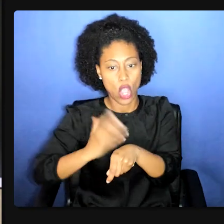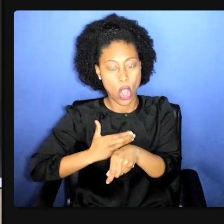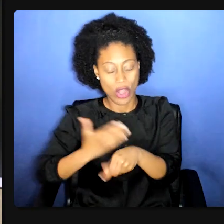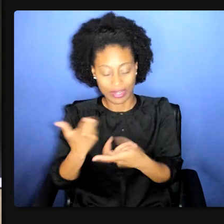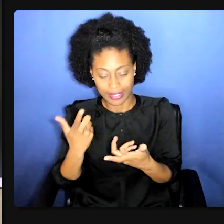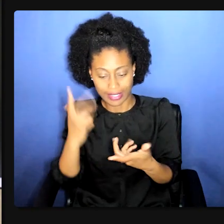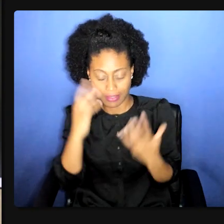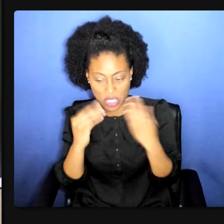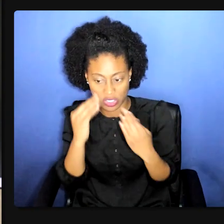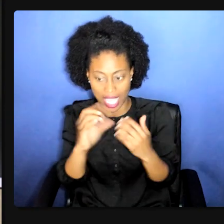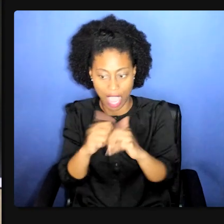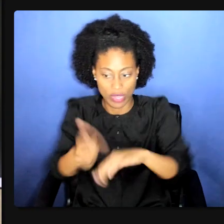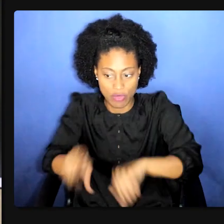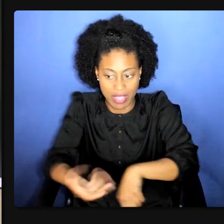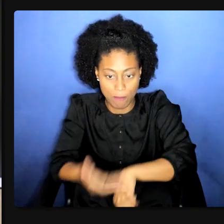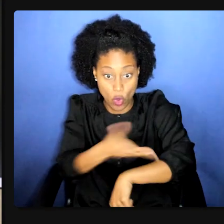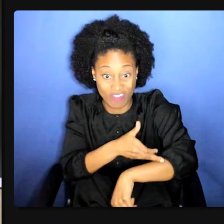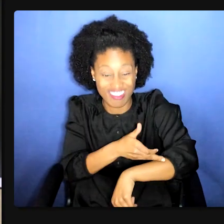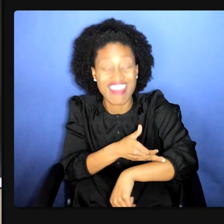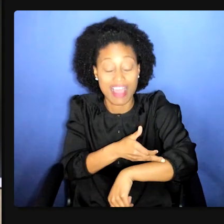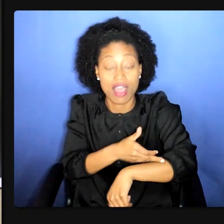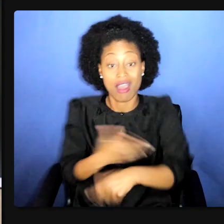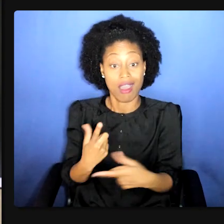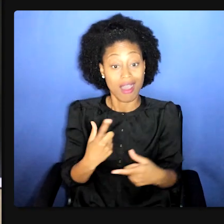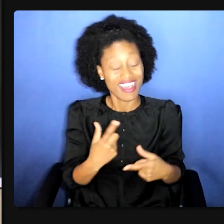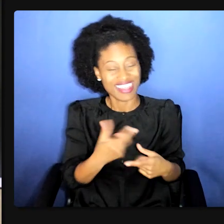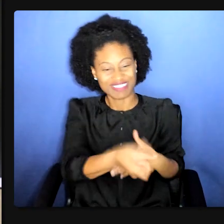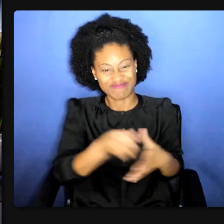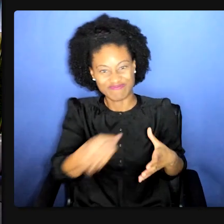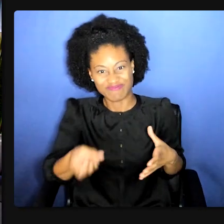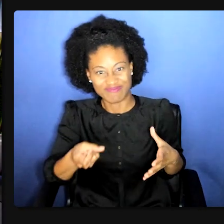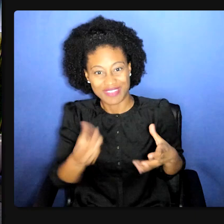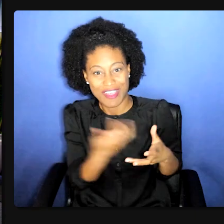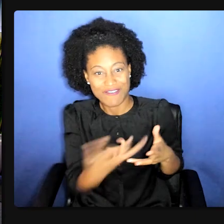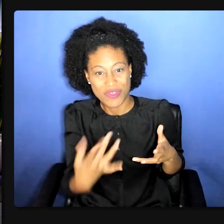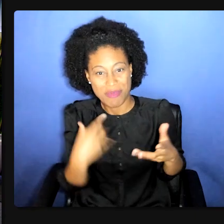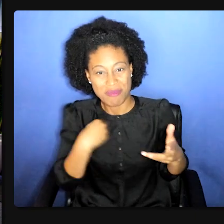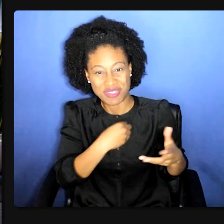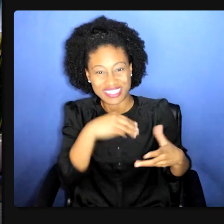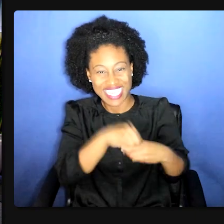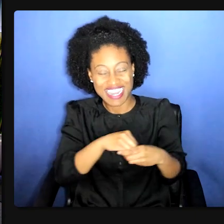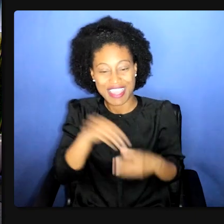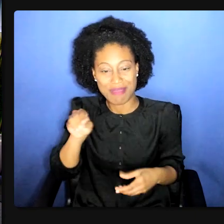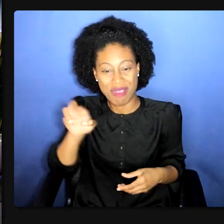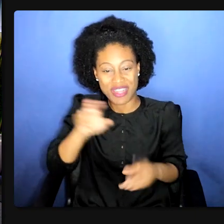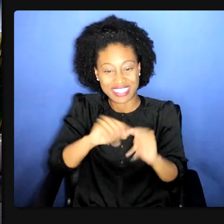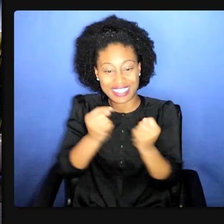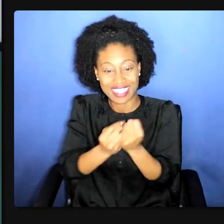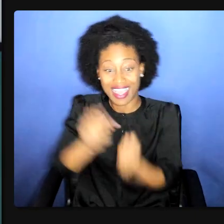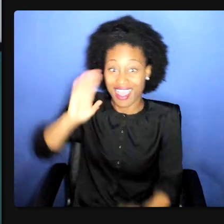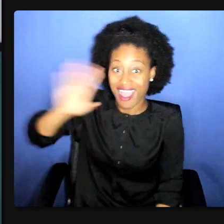i'm joined today with some members of the mixed reality toolkit team hi i'm finn sinclair i